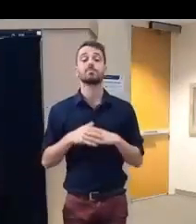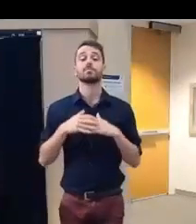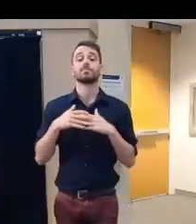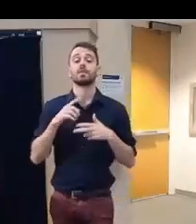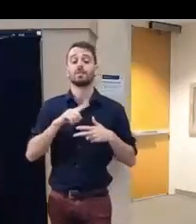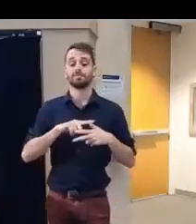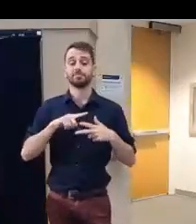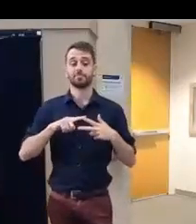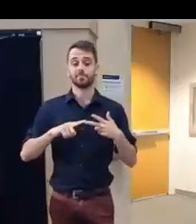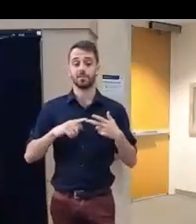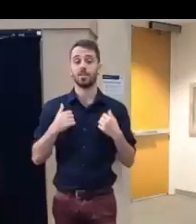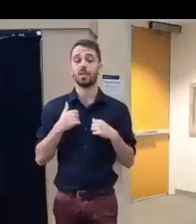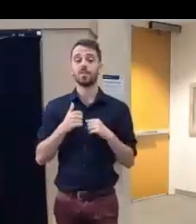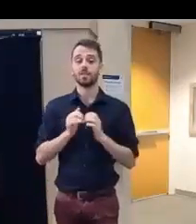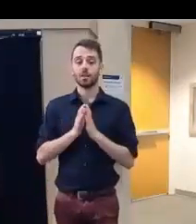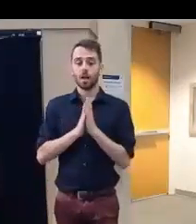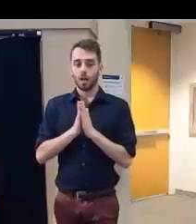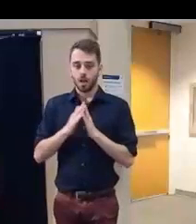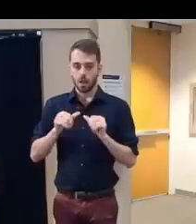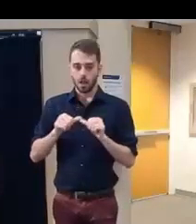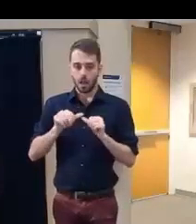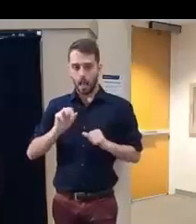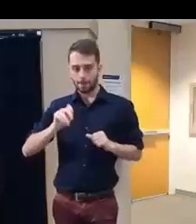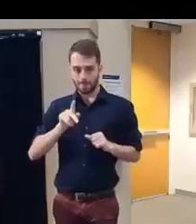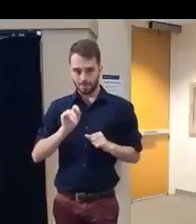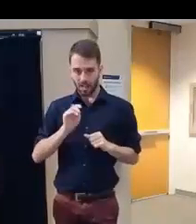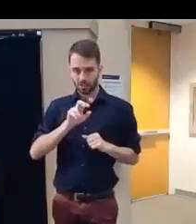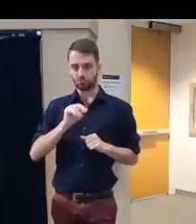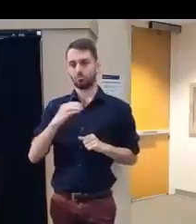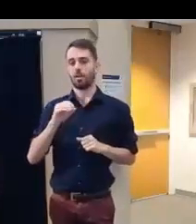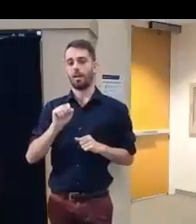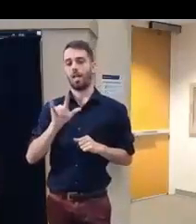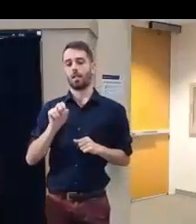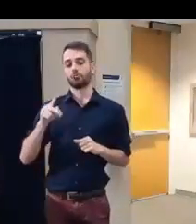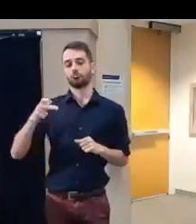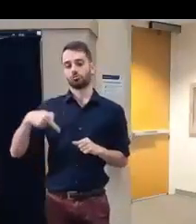the year we usually have four to five meetings we used to call this our um structural racism